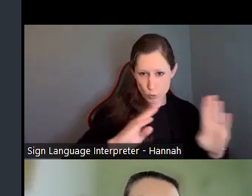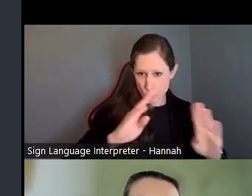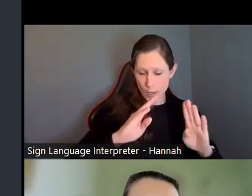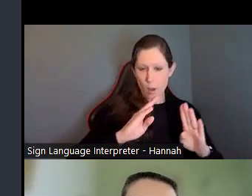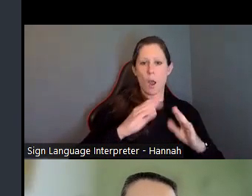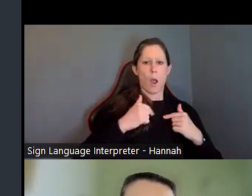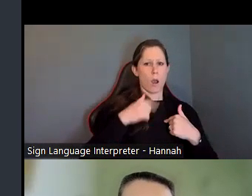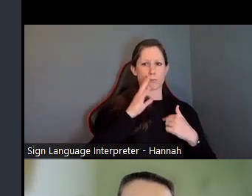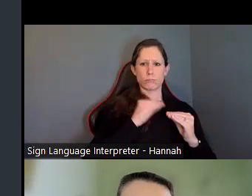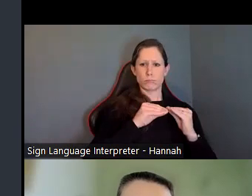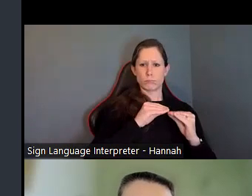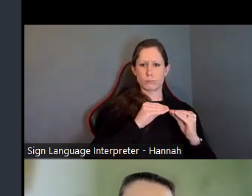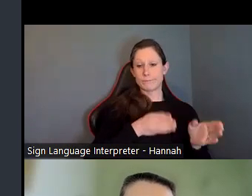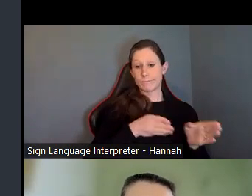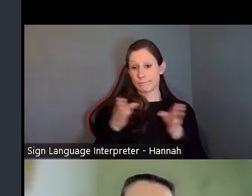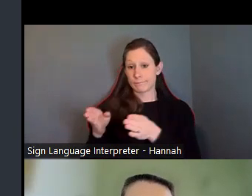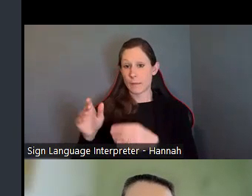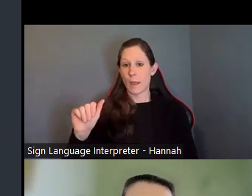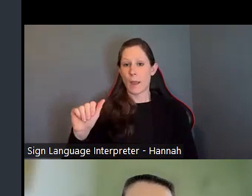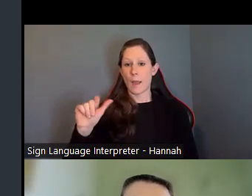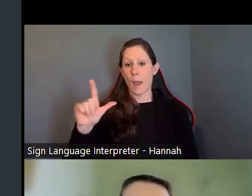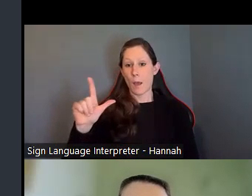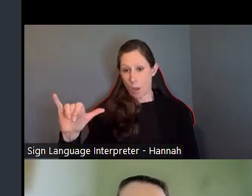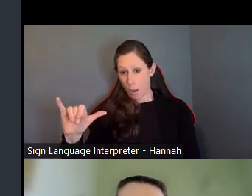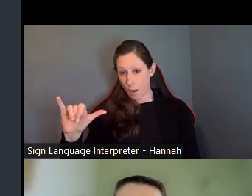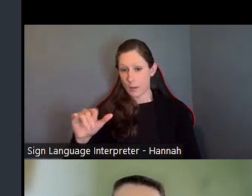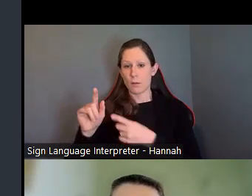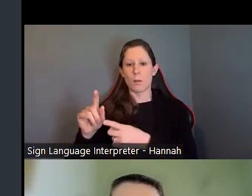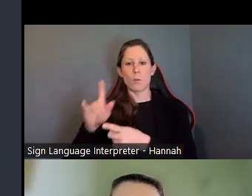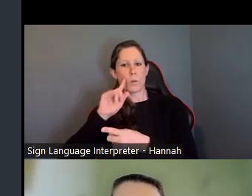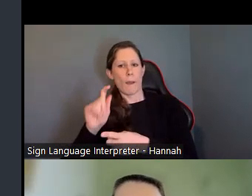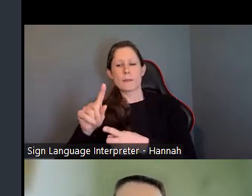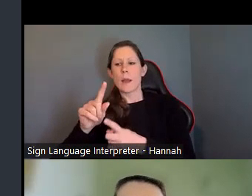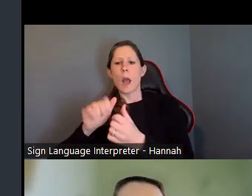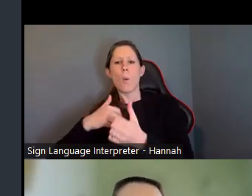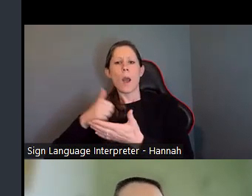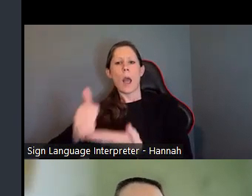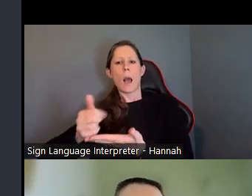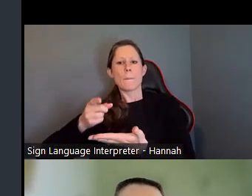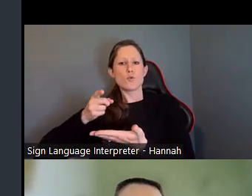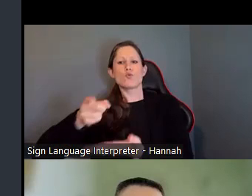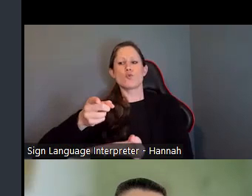Allyship asks the question, how can I help you as you work to fix the problem.